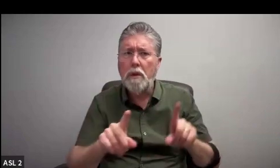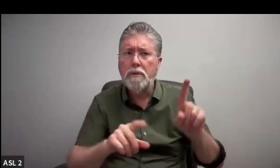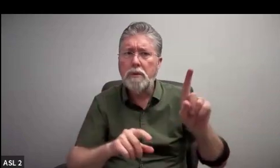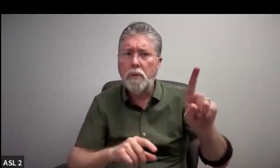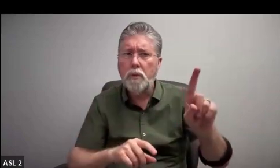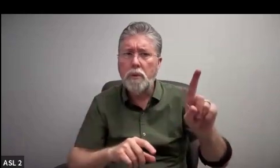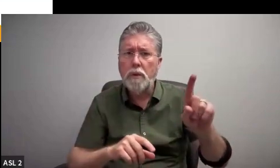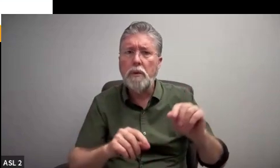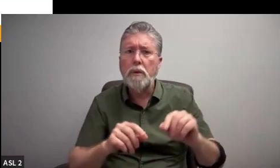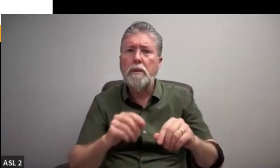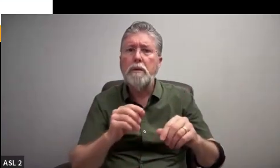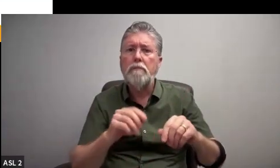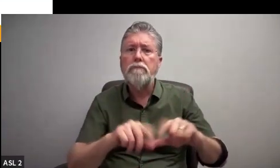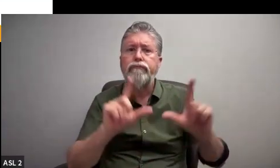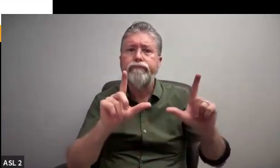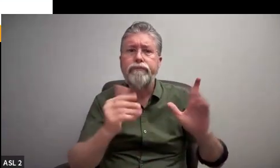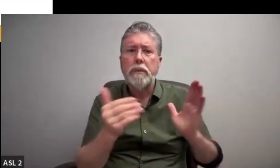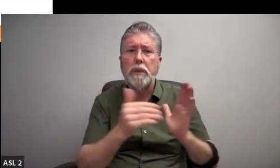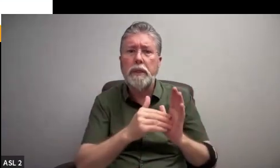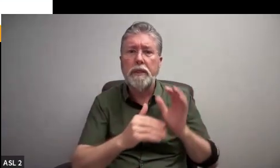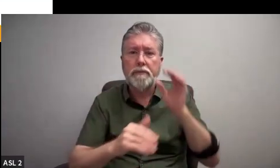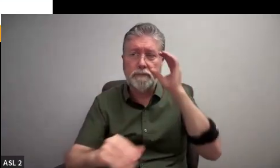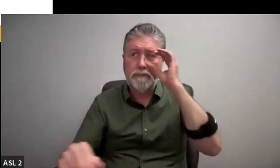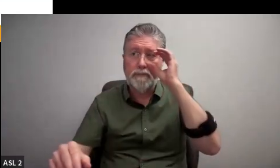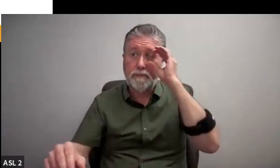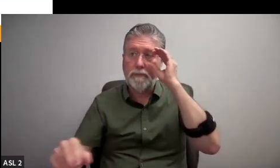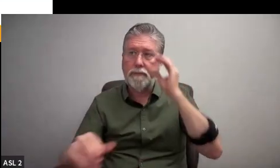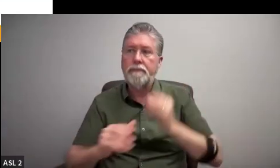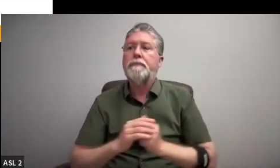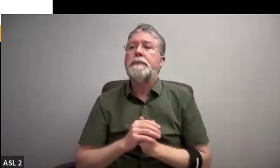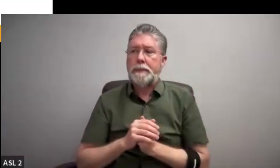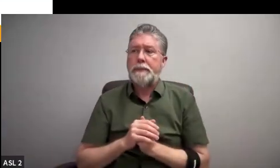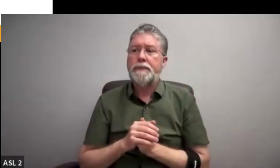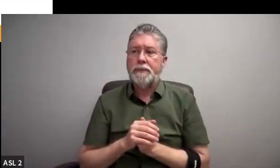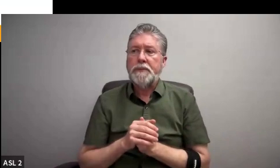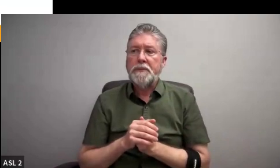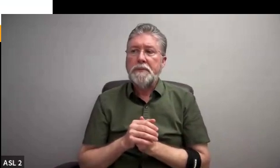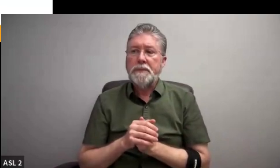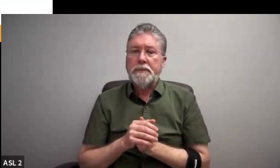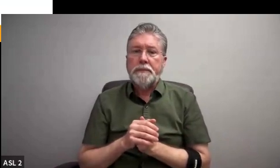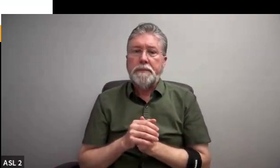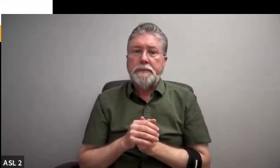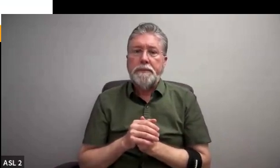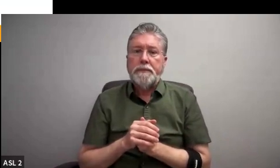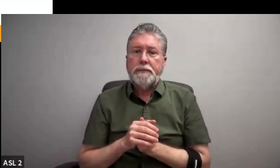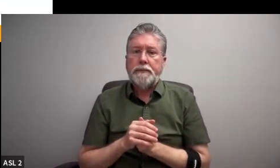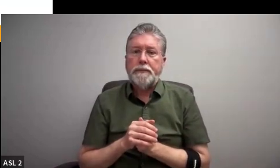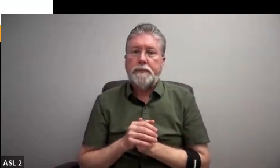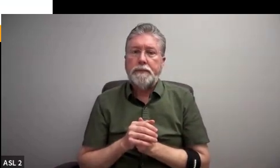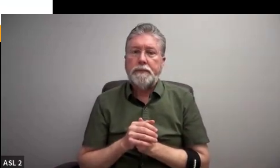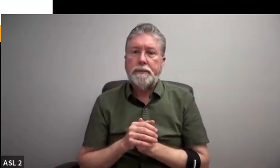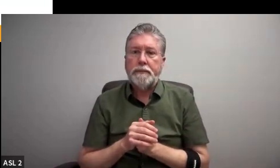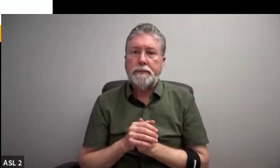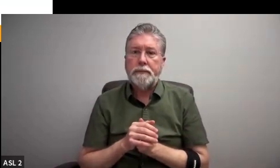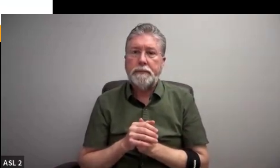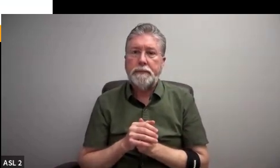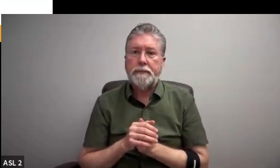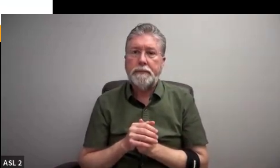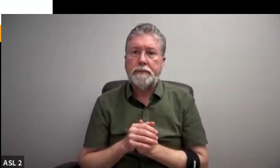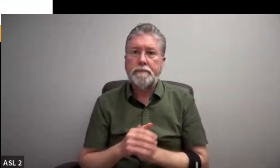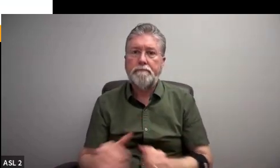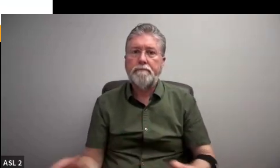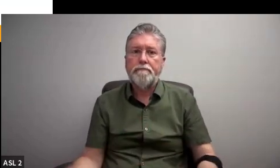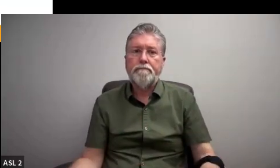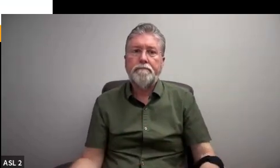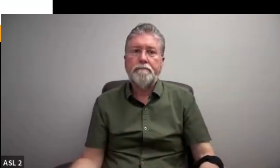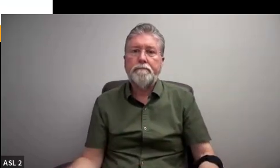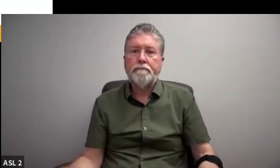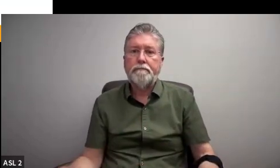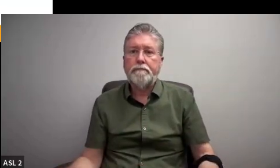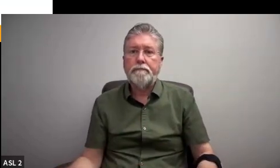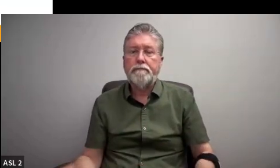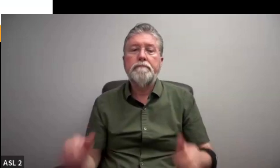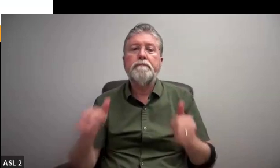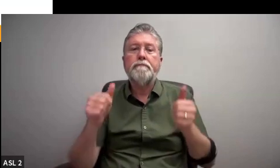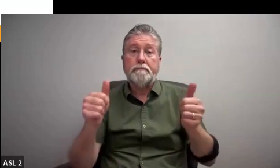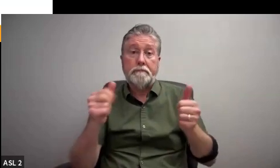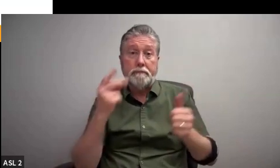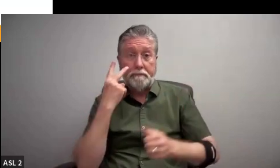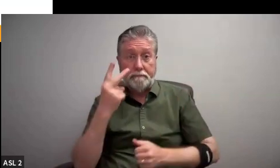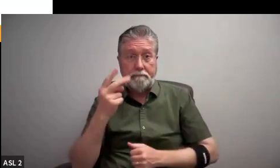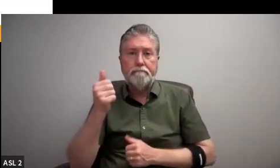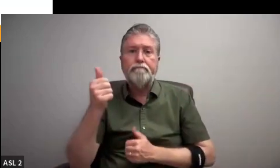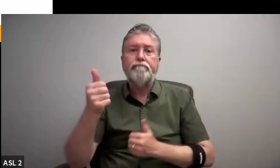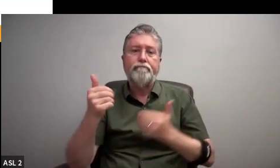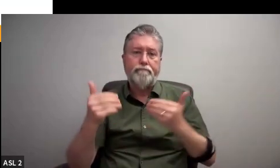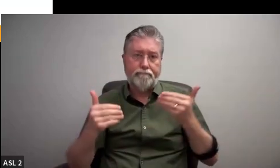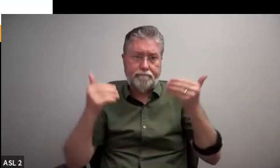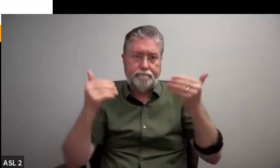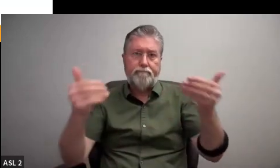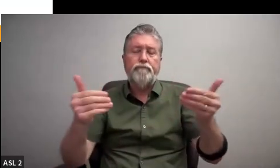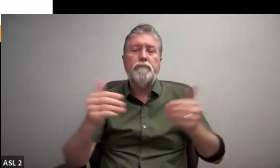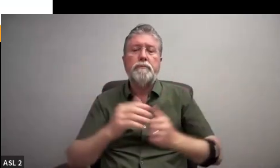we will get that back up. Alright. I see it on my end so I'm going to go ahead and continue on.